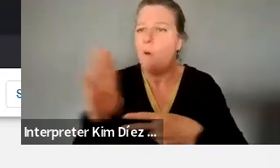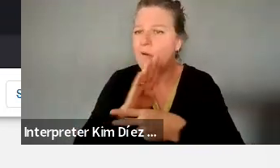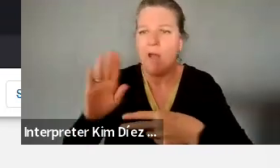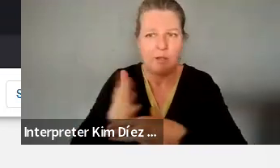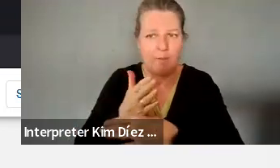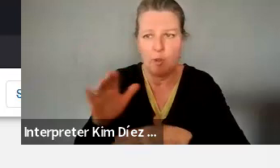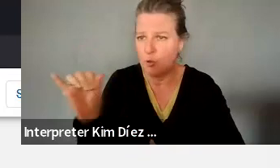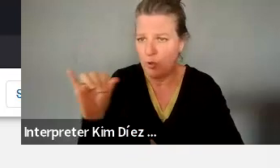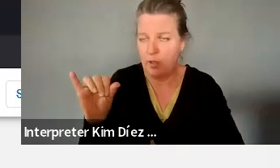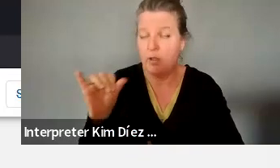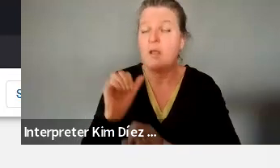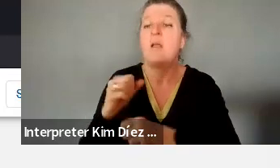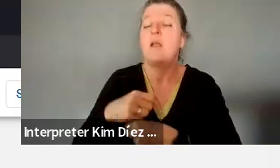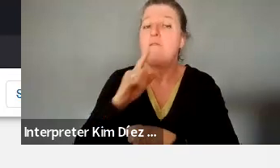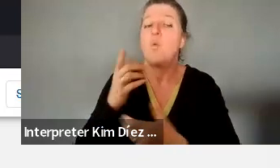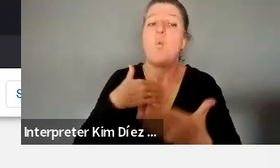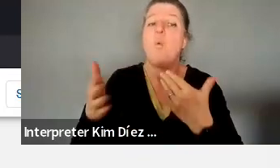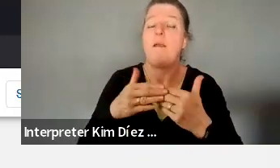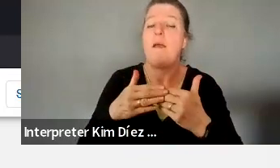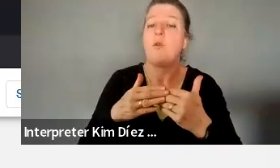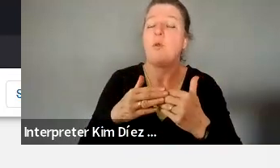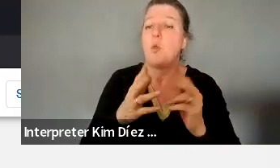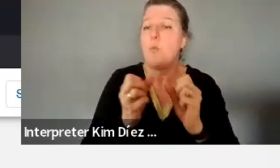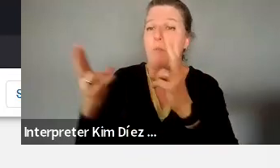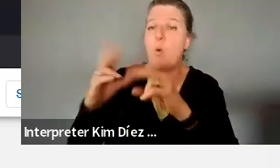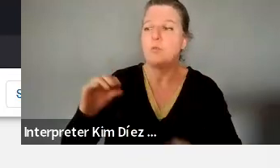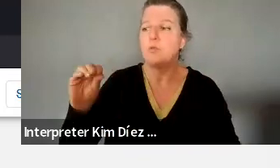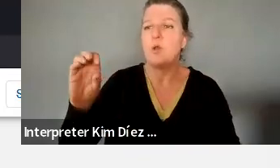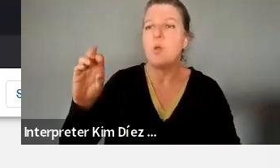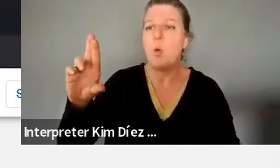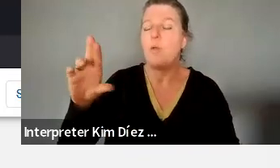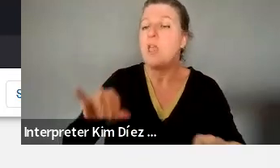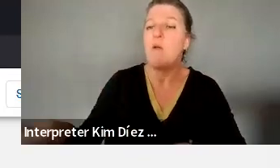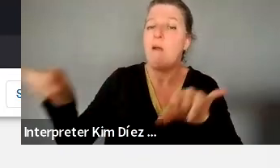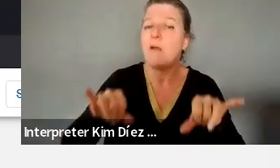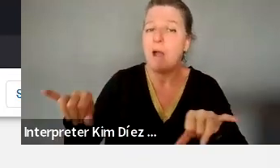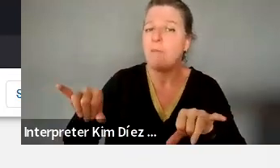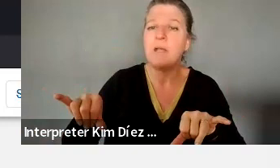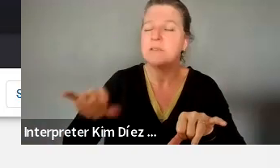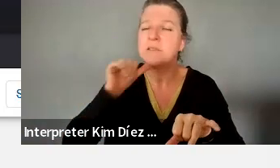whatever you post on OER Commons is not allowed to be for profit in any way.